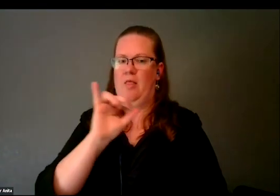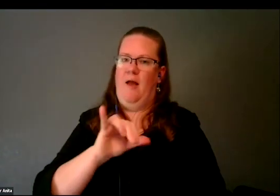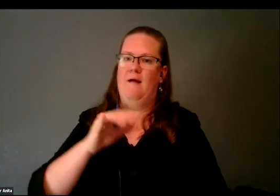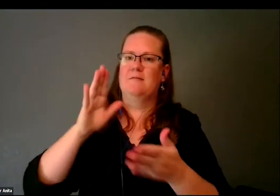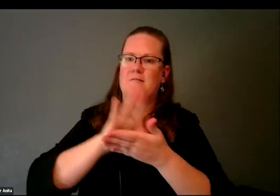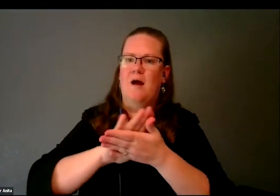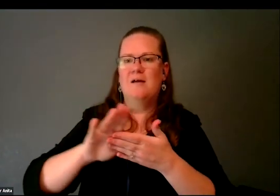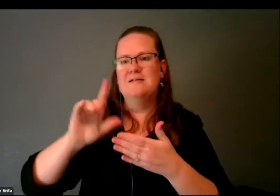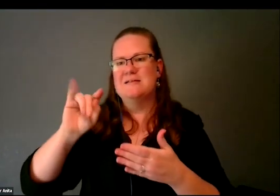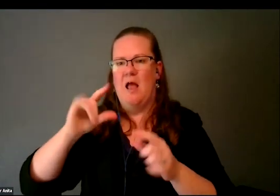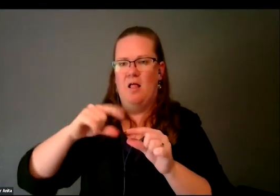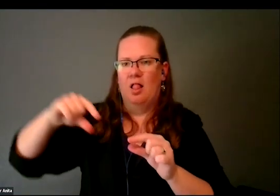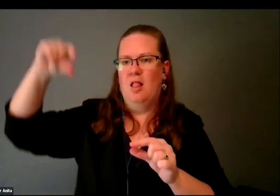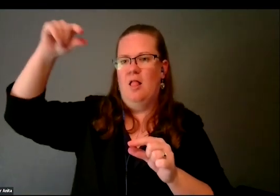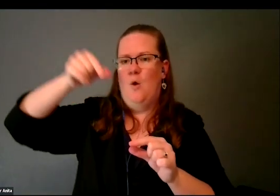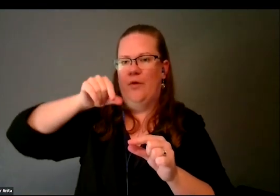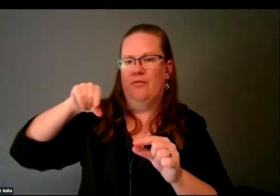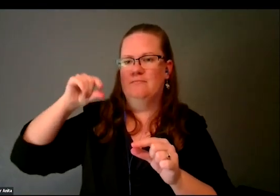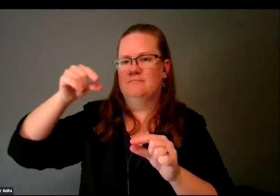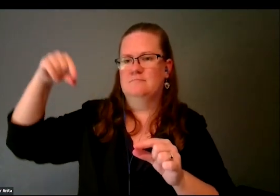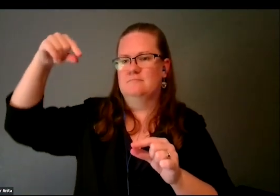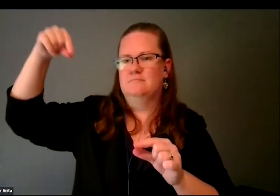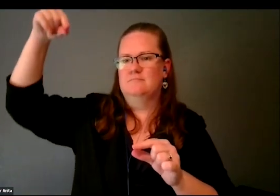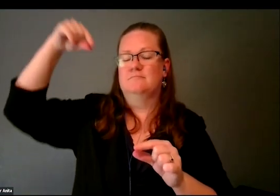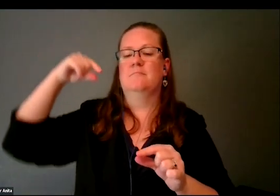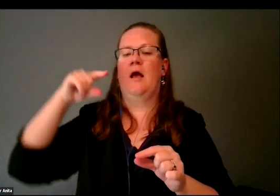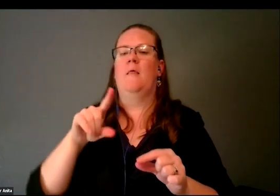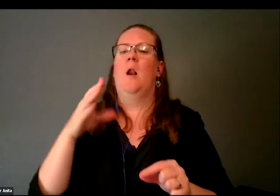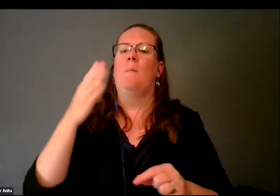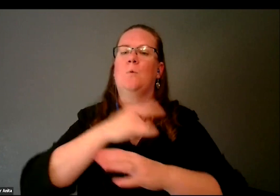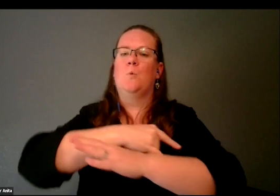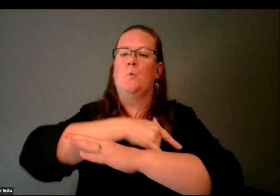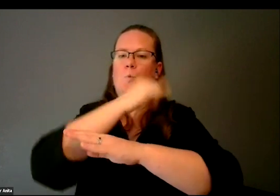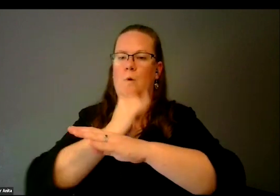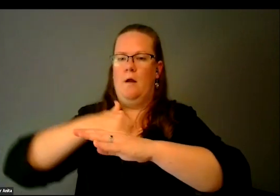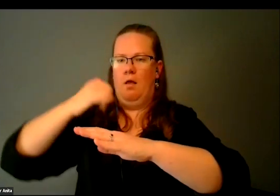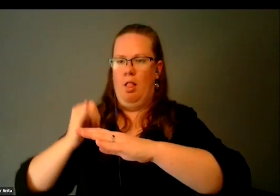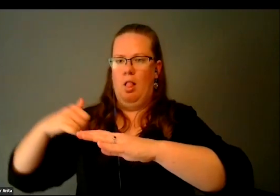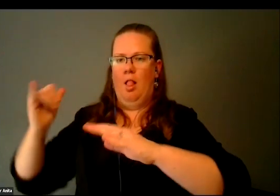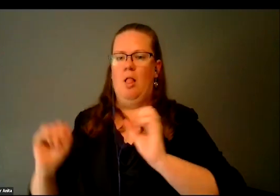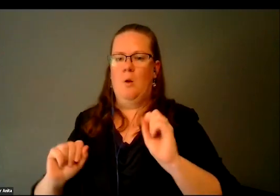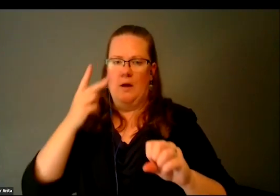and then there's a tactile graphic of a blue whale. You get a top-down view of the blue whale and then a closeup of the whale's fluke,